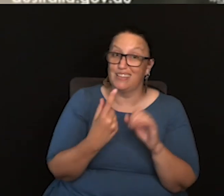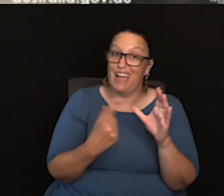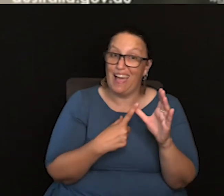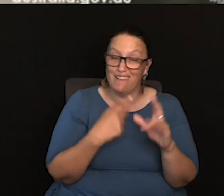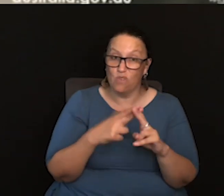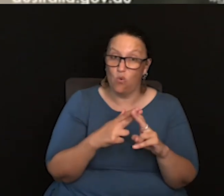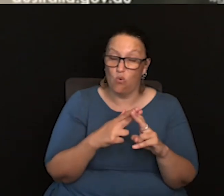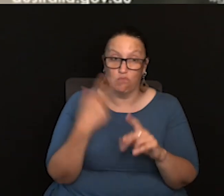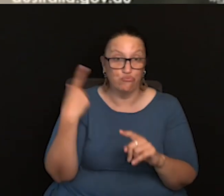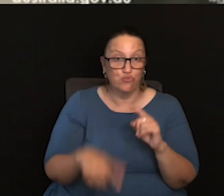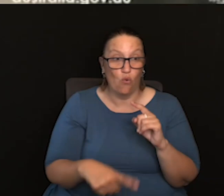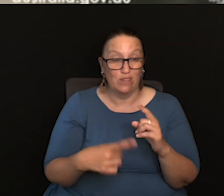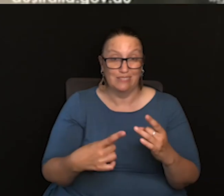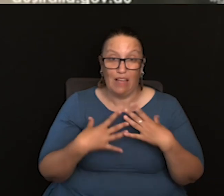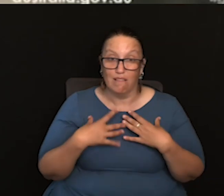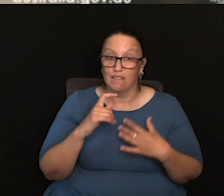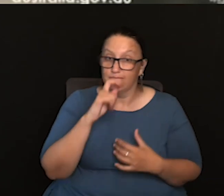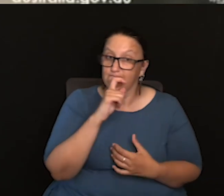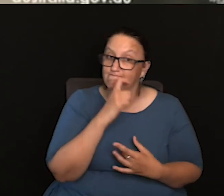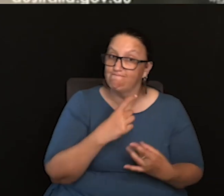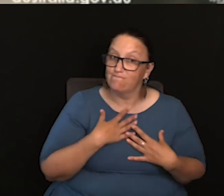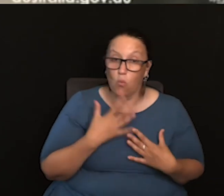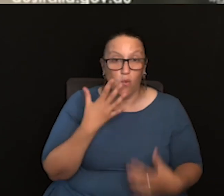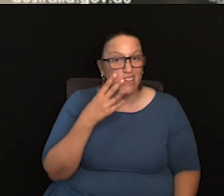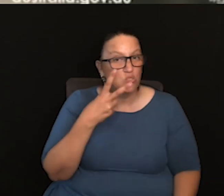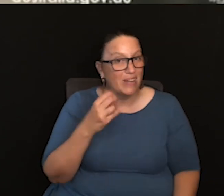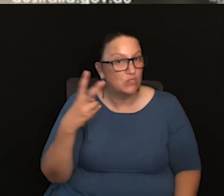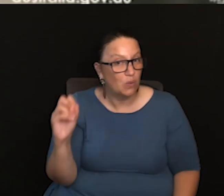and we were able to make them available for the public